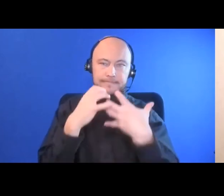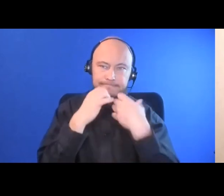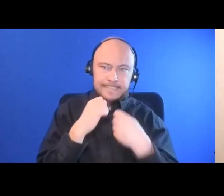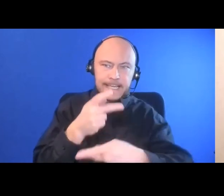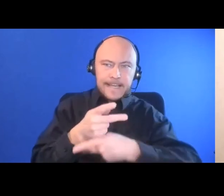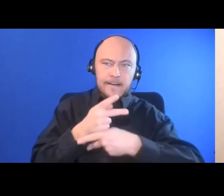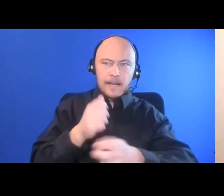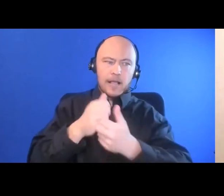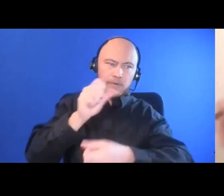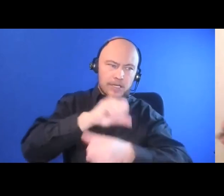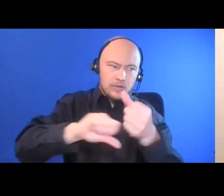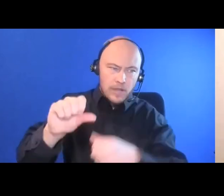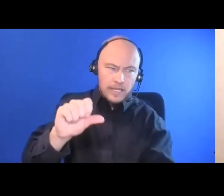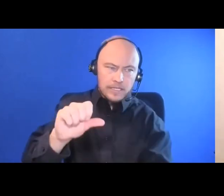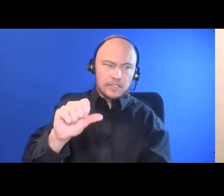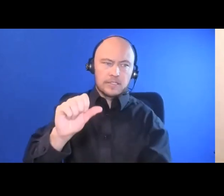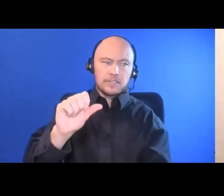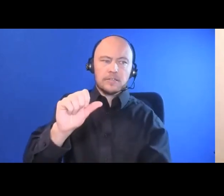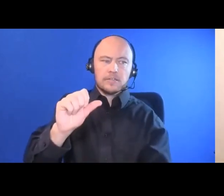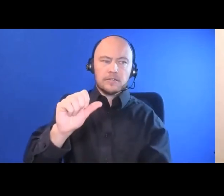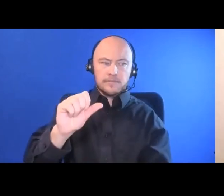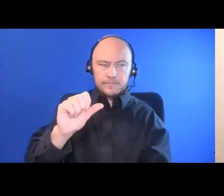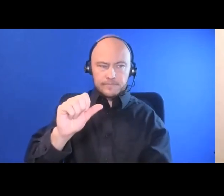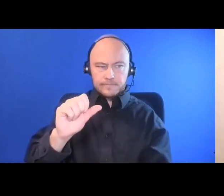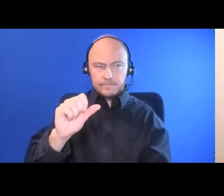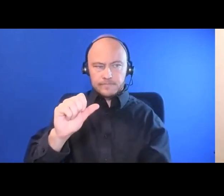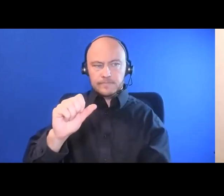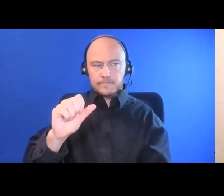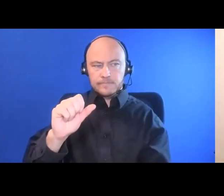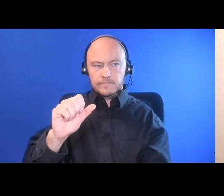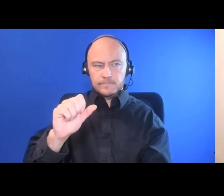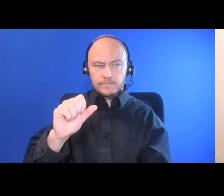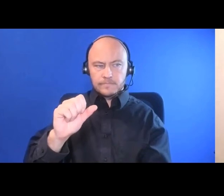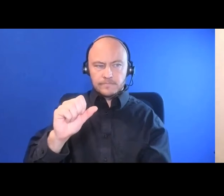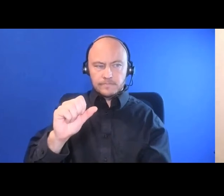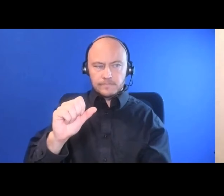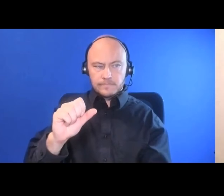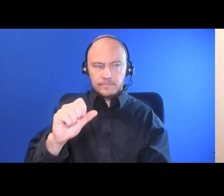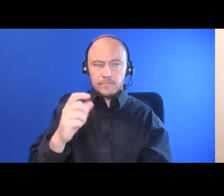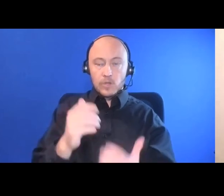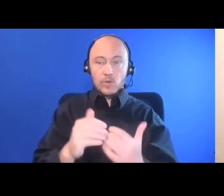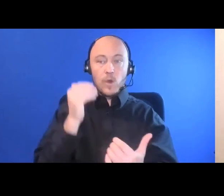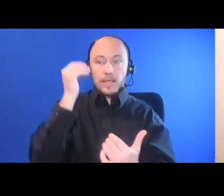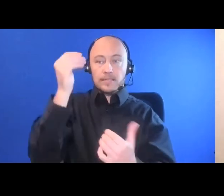how we think about the ripples of our actions. As much as you spend much of your life